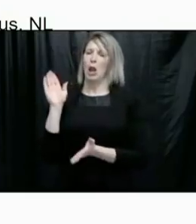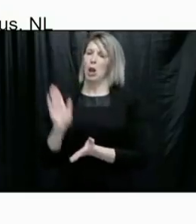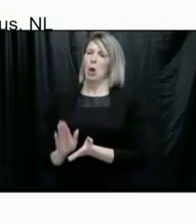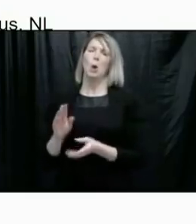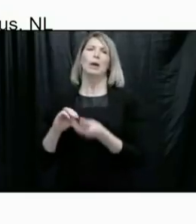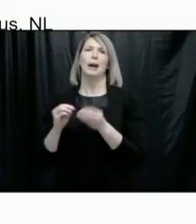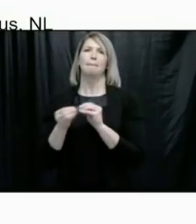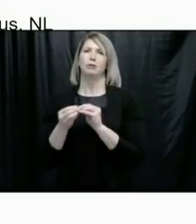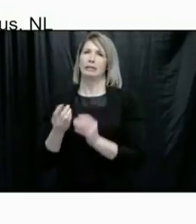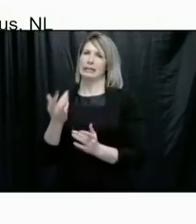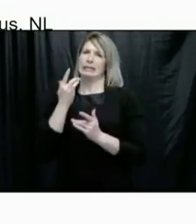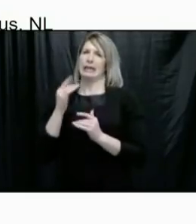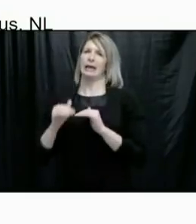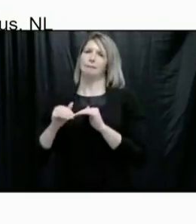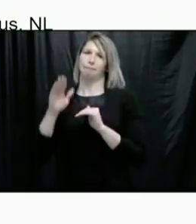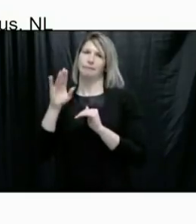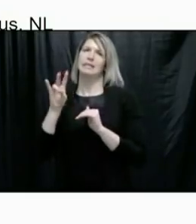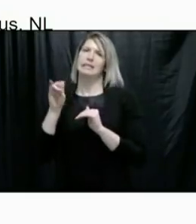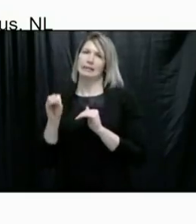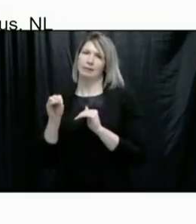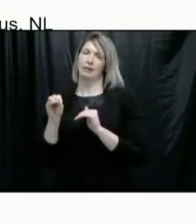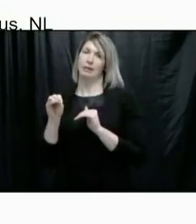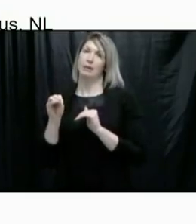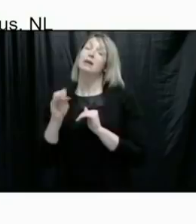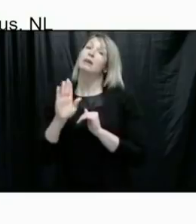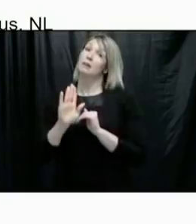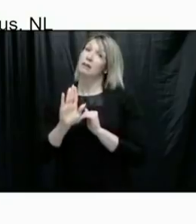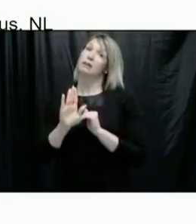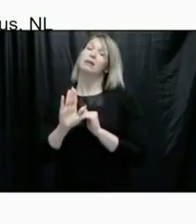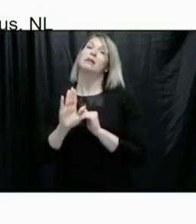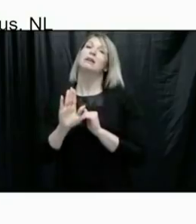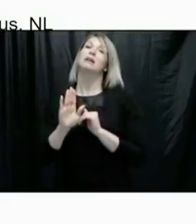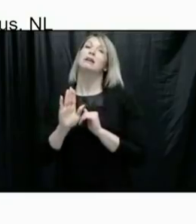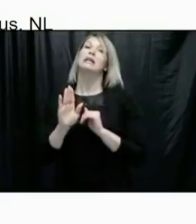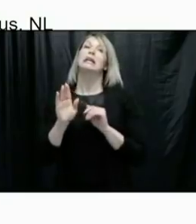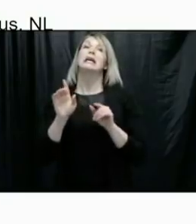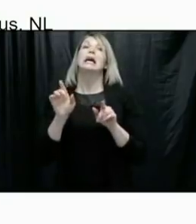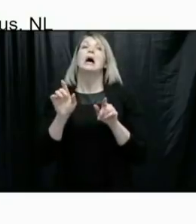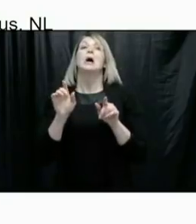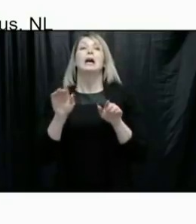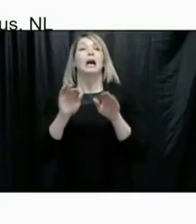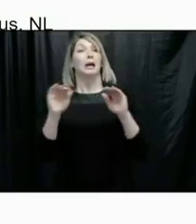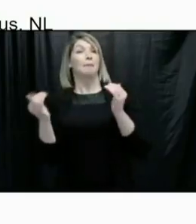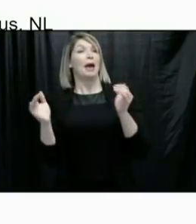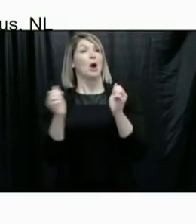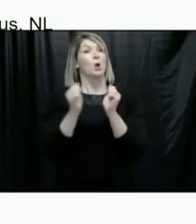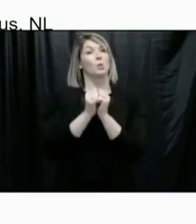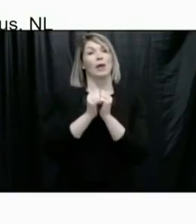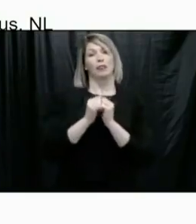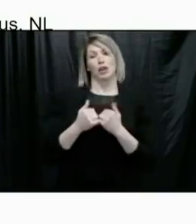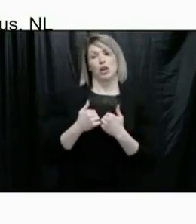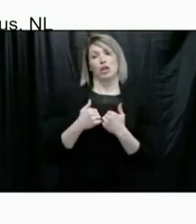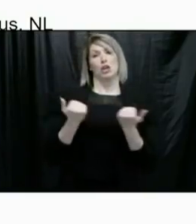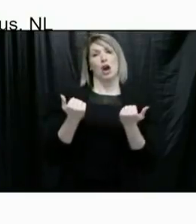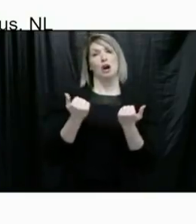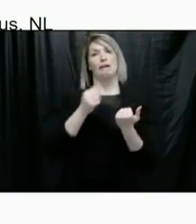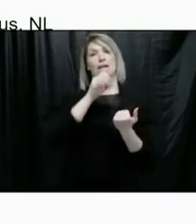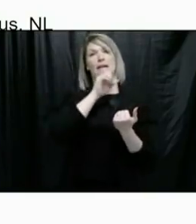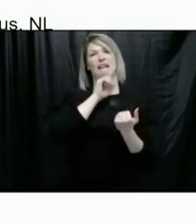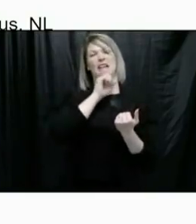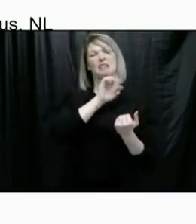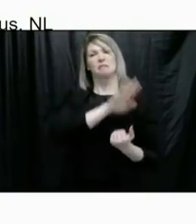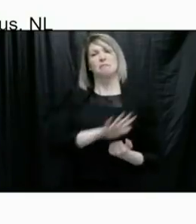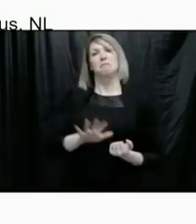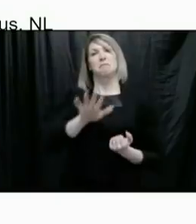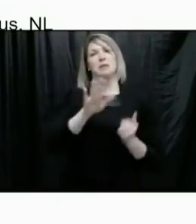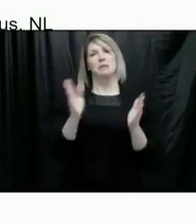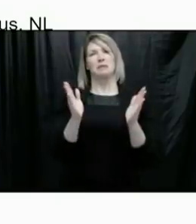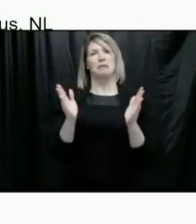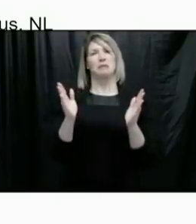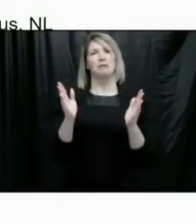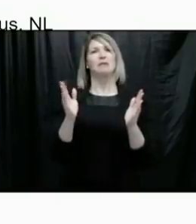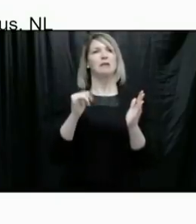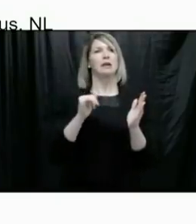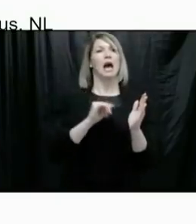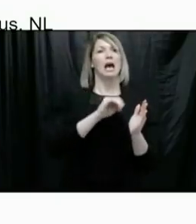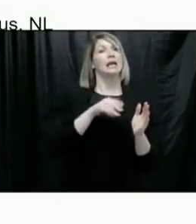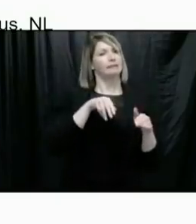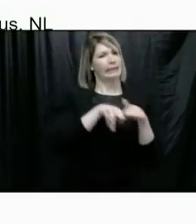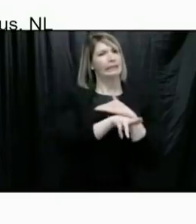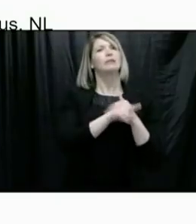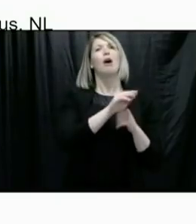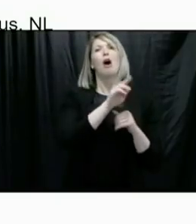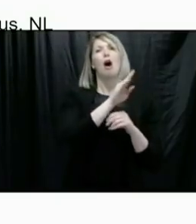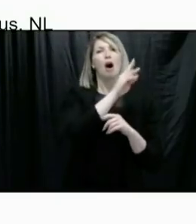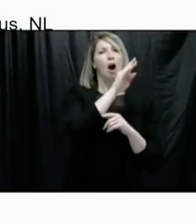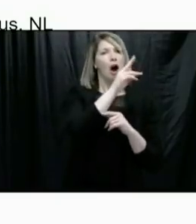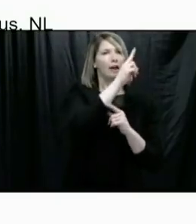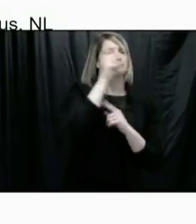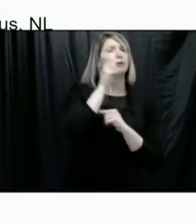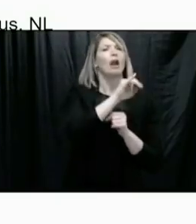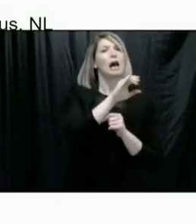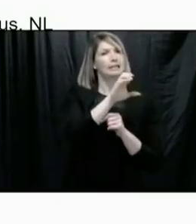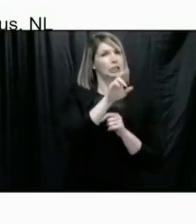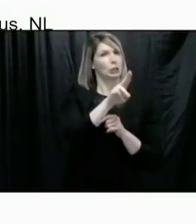AGE GROUP BUT THEY SHOULD BE